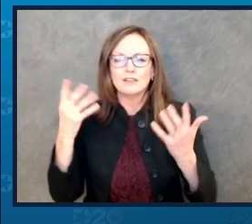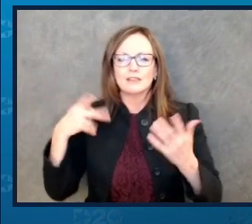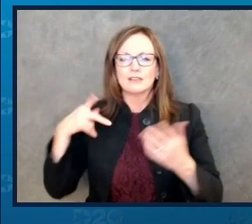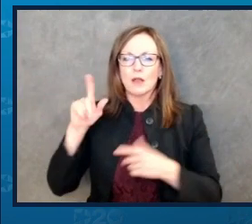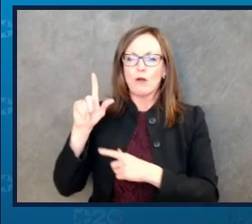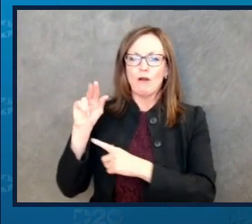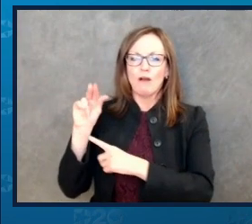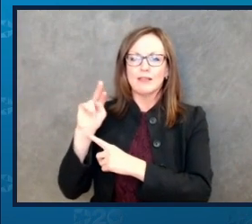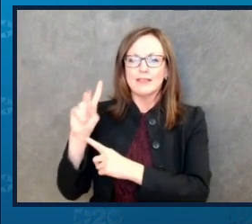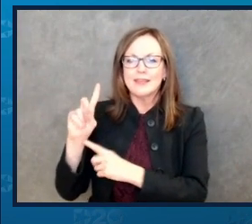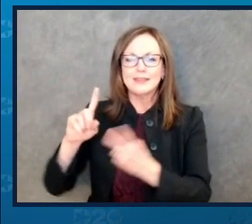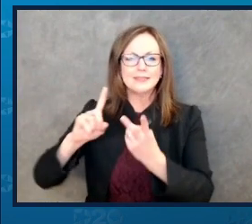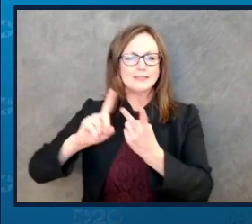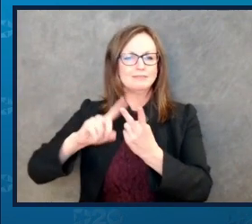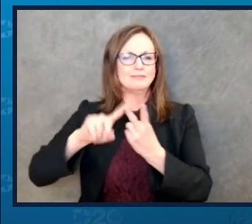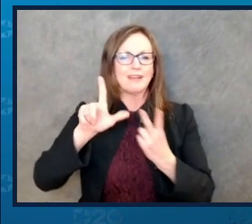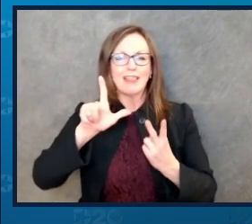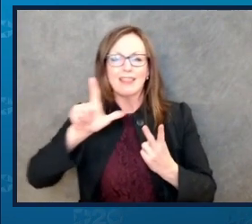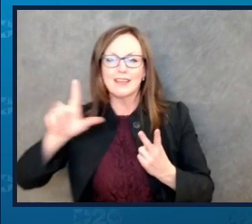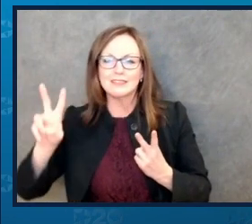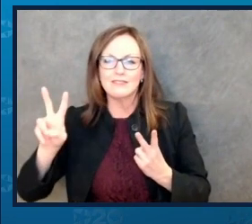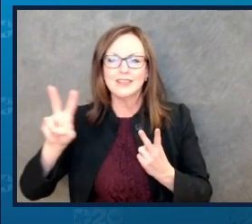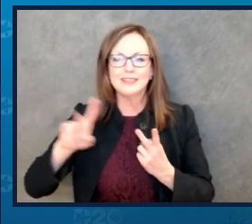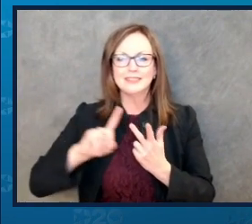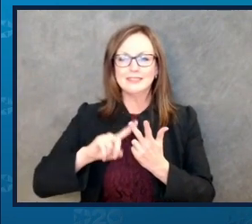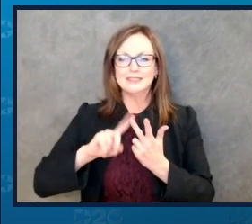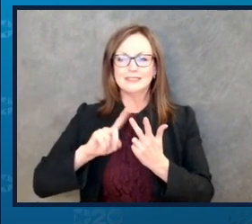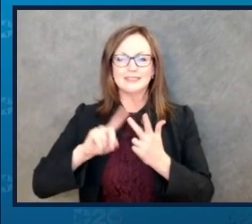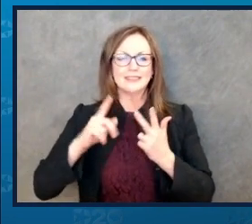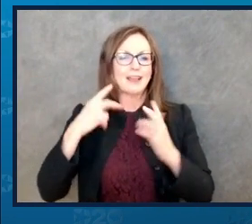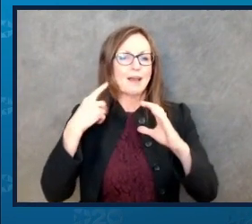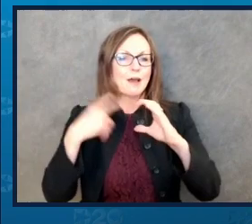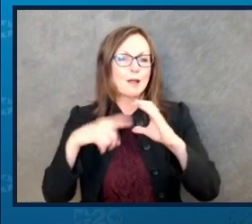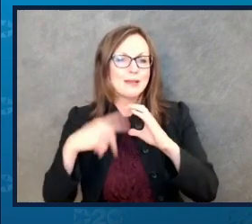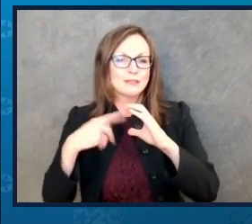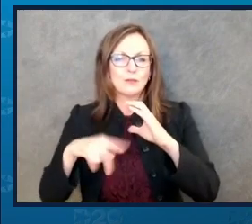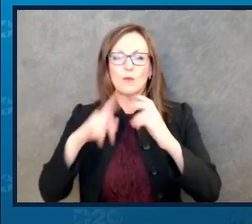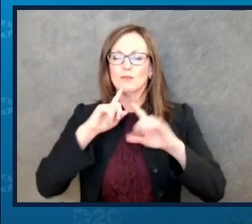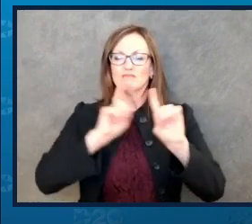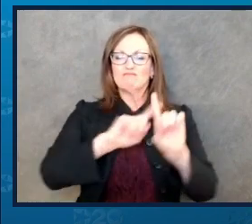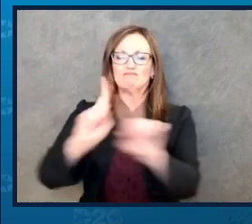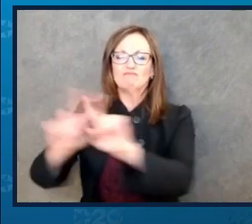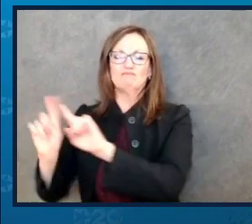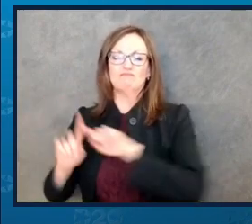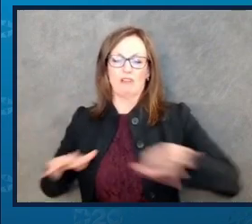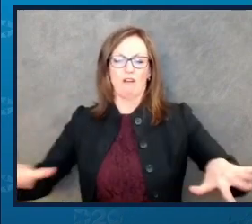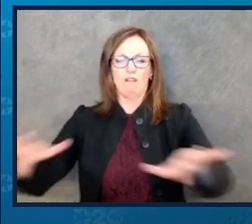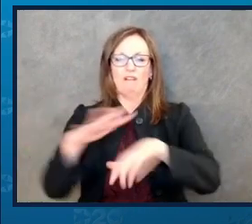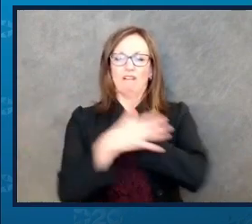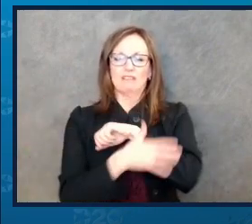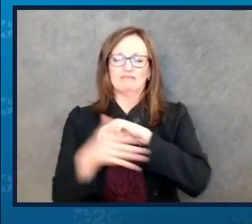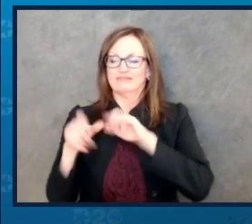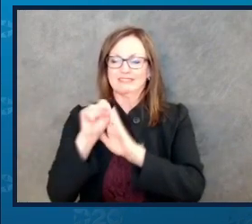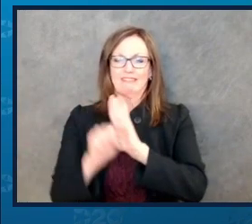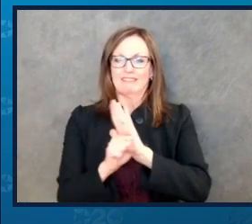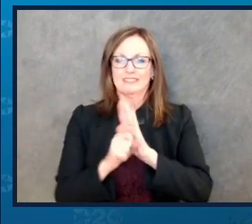PASO. I WANT A PRESIDENT WHO CARES ABOUT OUR PAIN AND GRIEF.